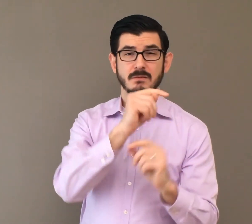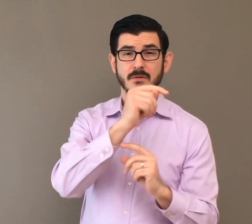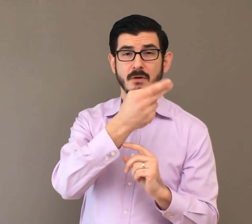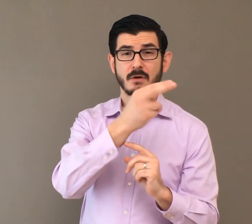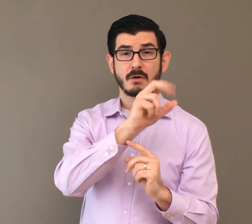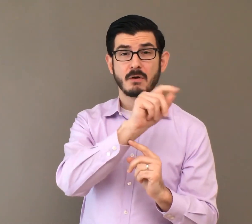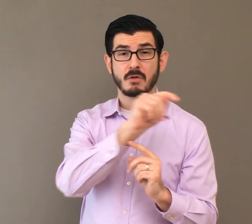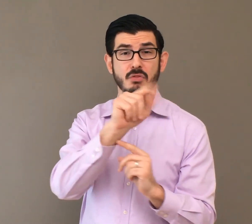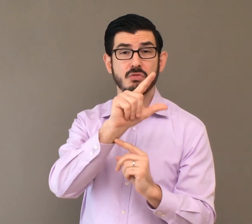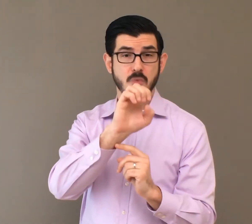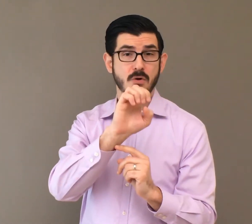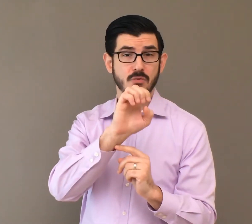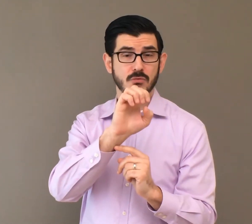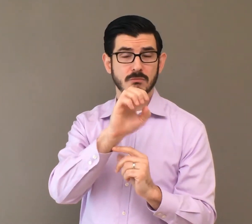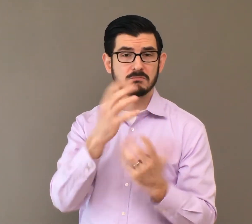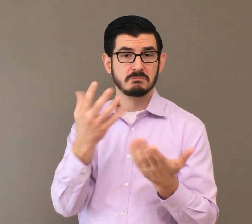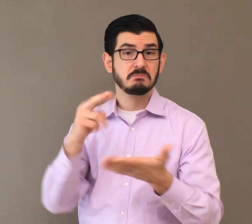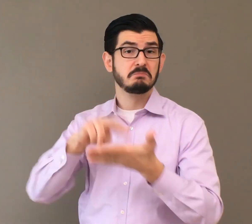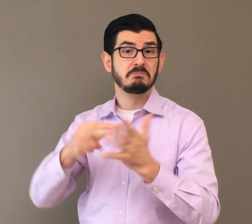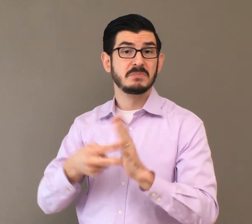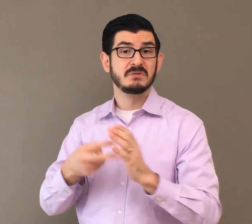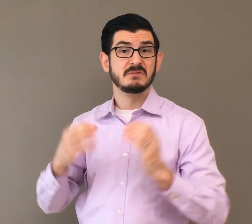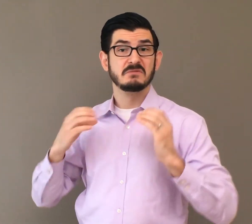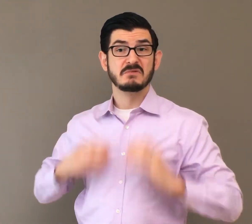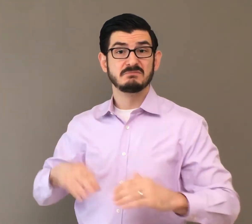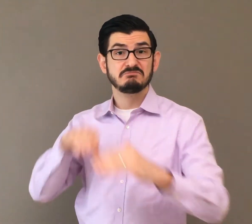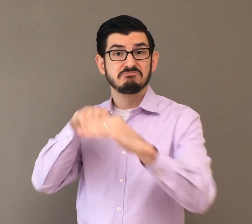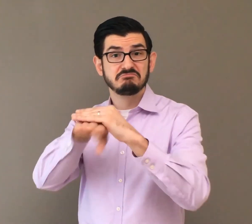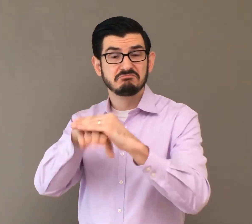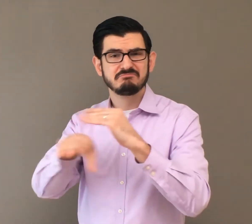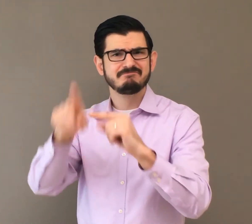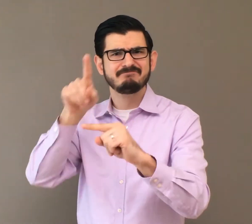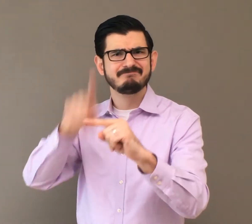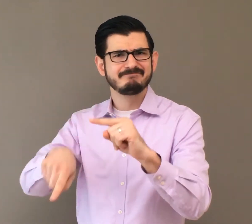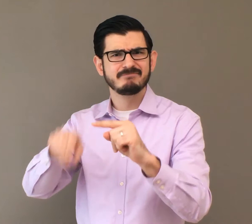Blocking prohibits a user from accessing content altogether, while throttling can cause slow